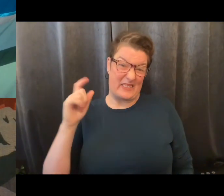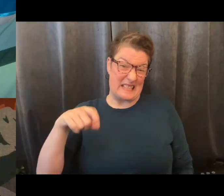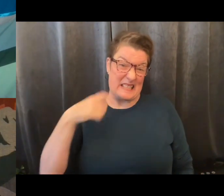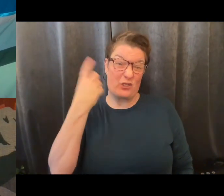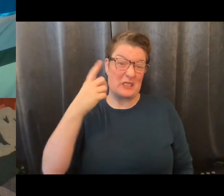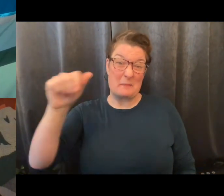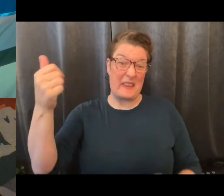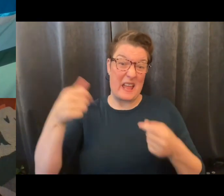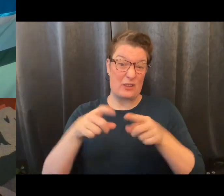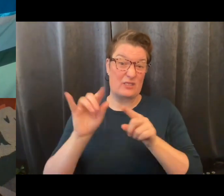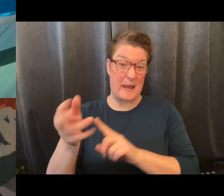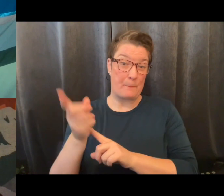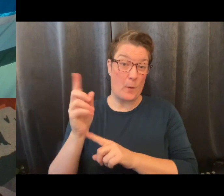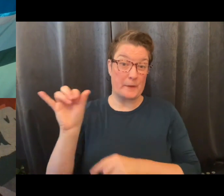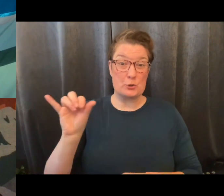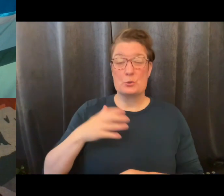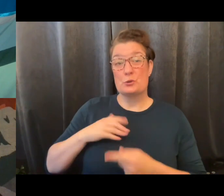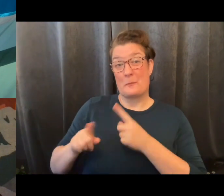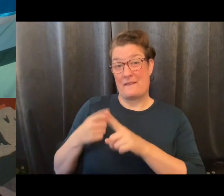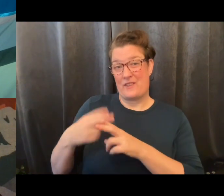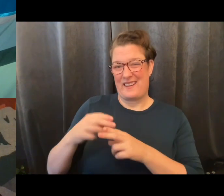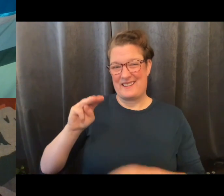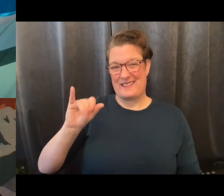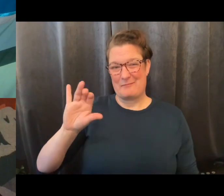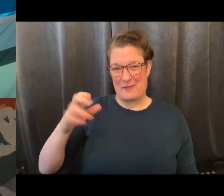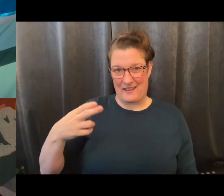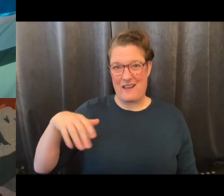So my friend, Micah Amichai, who was our guest last month.